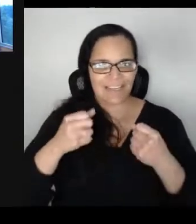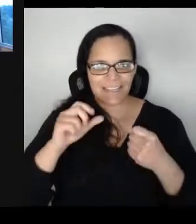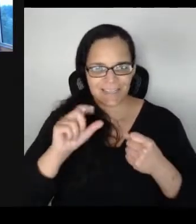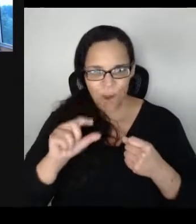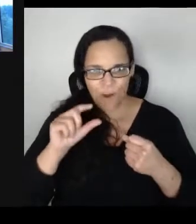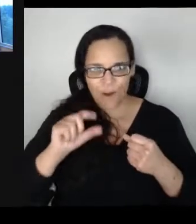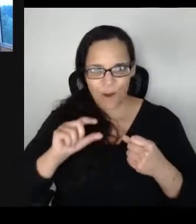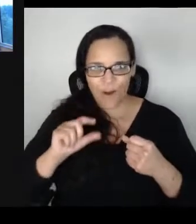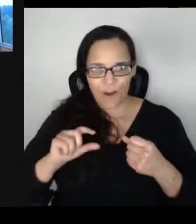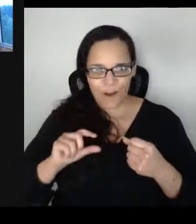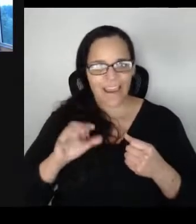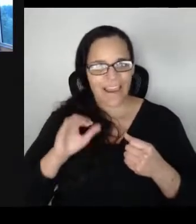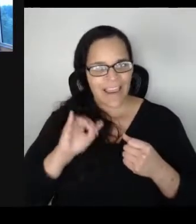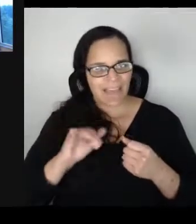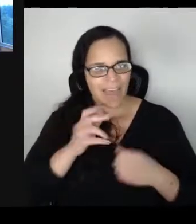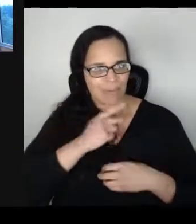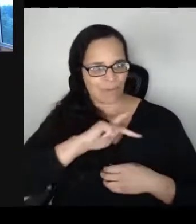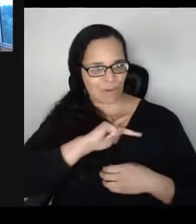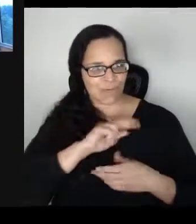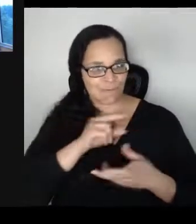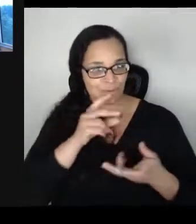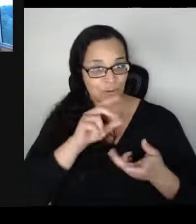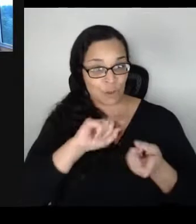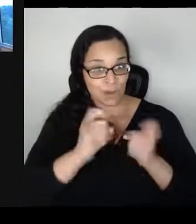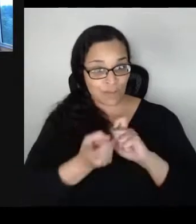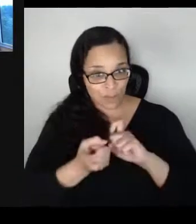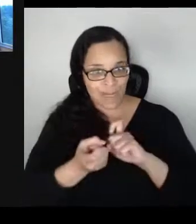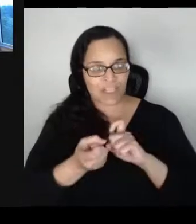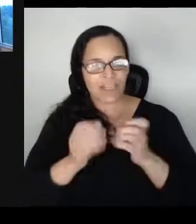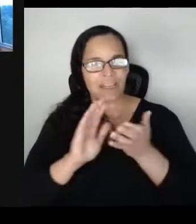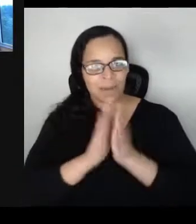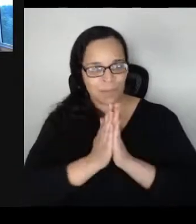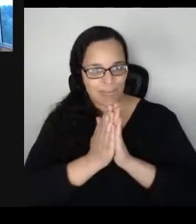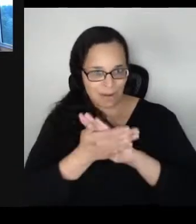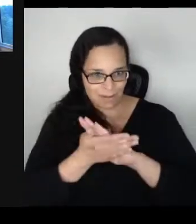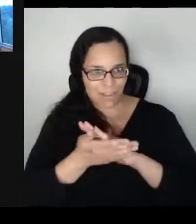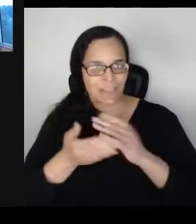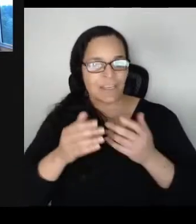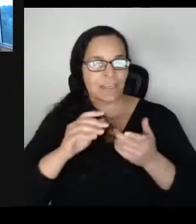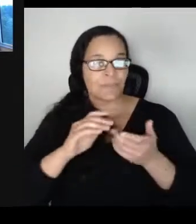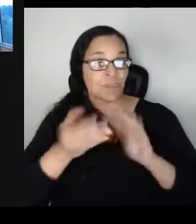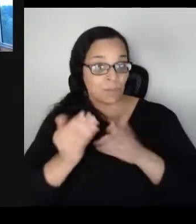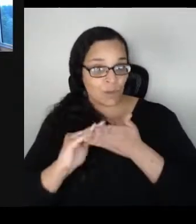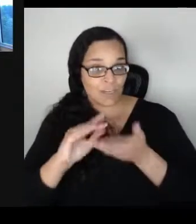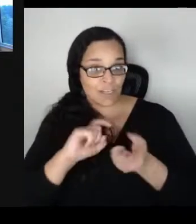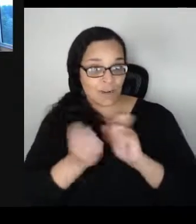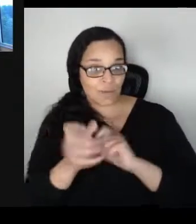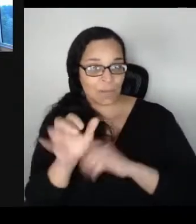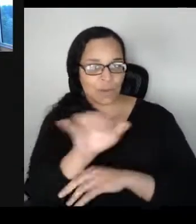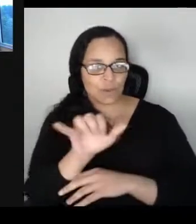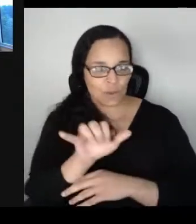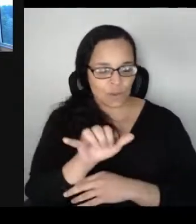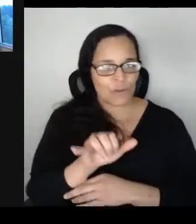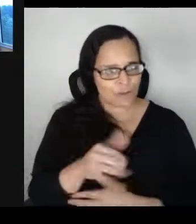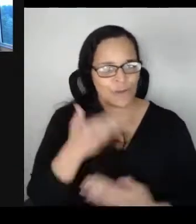turns into community transformation as well. So thank you for sharing that journey, that was your own.